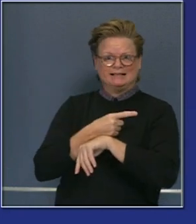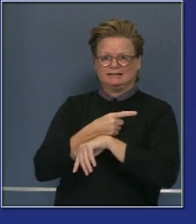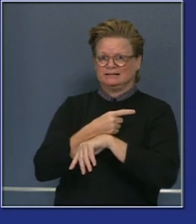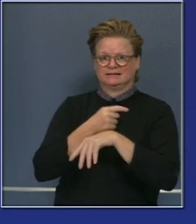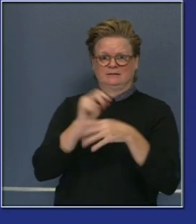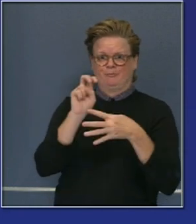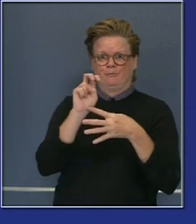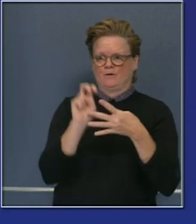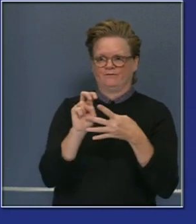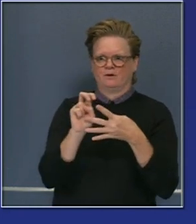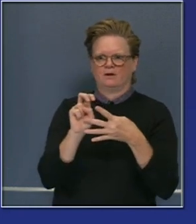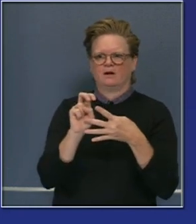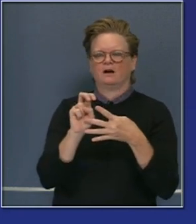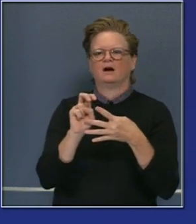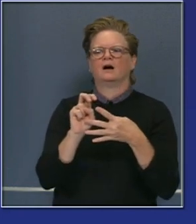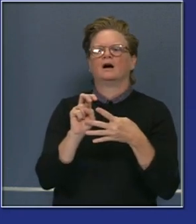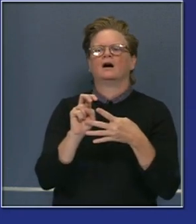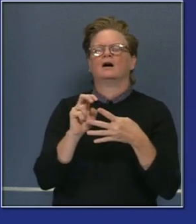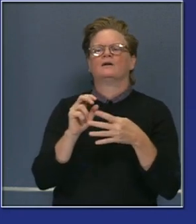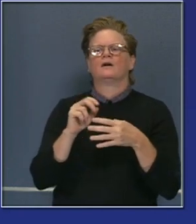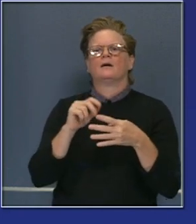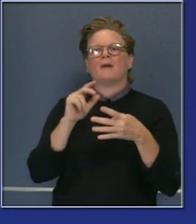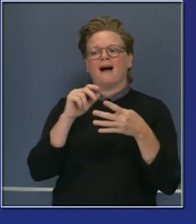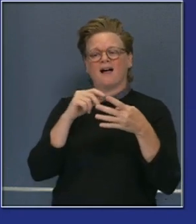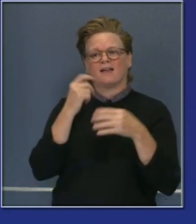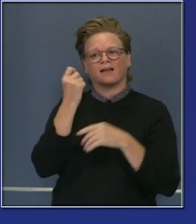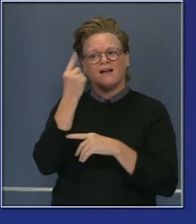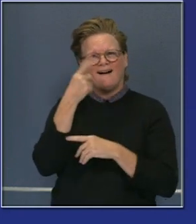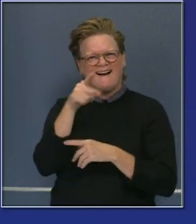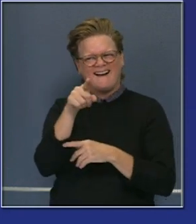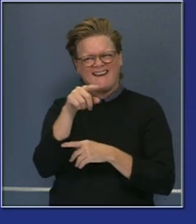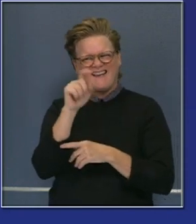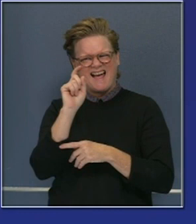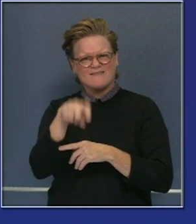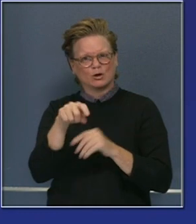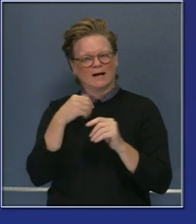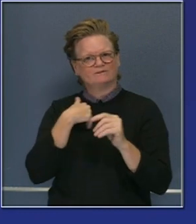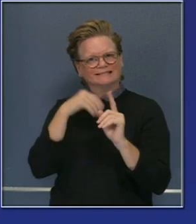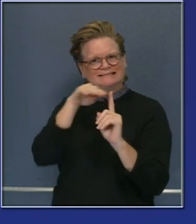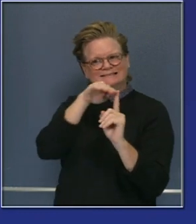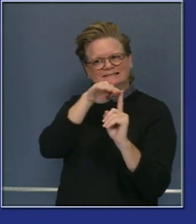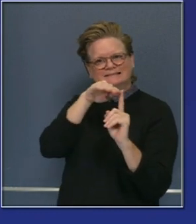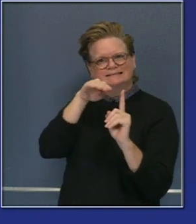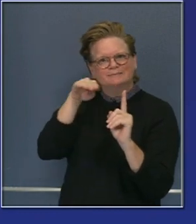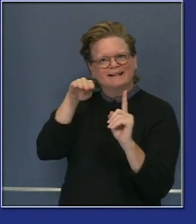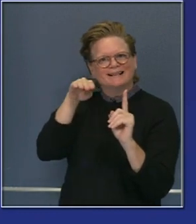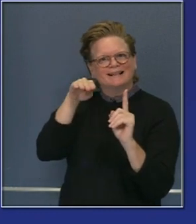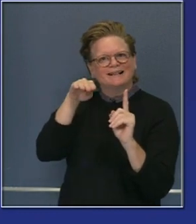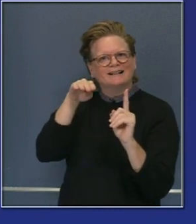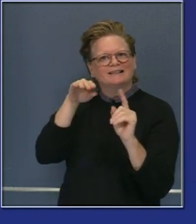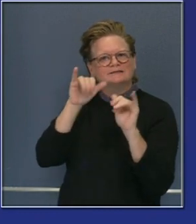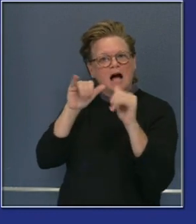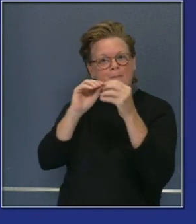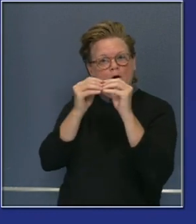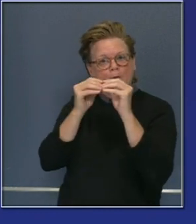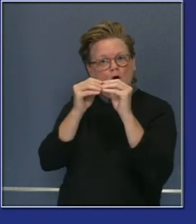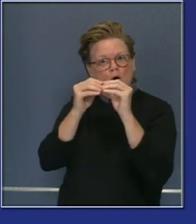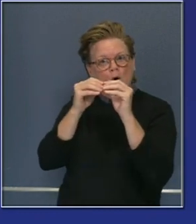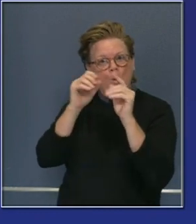COUNTIES. WE HAVE A CRITERIA, NOT JUST 22 DAYS ON MOVES BETWEEN TIERS